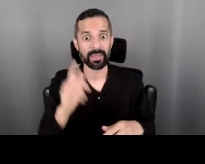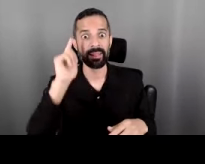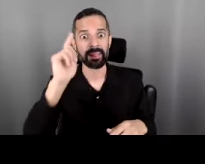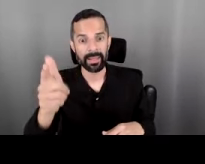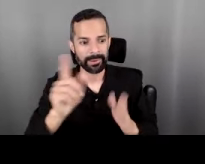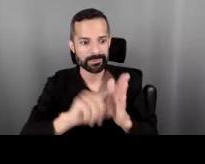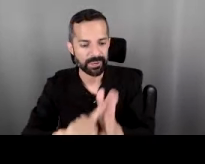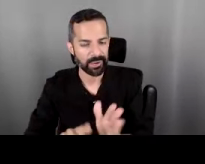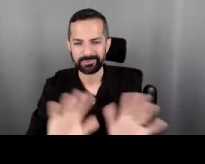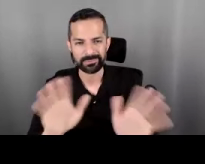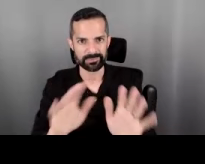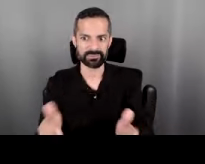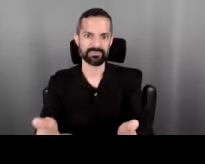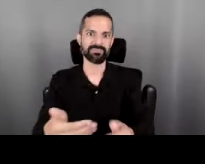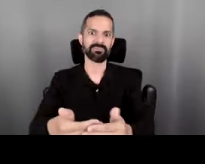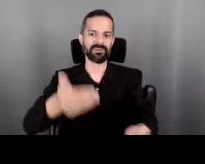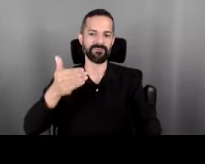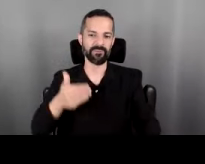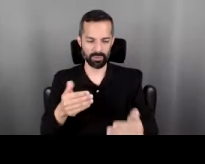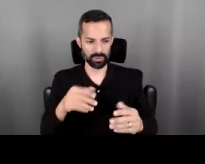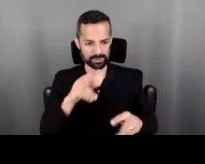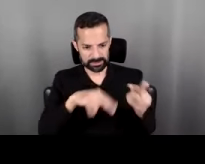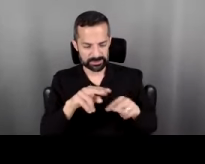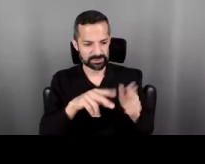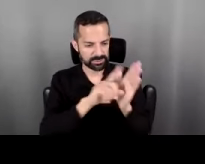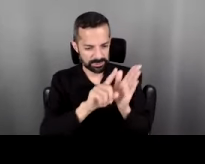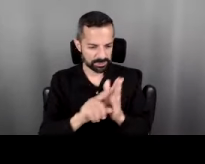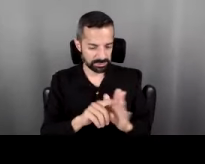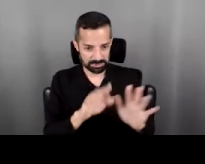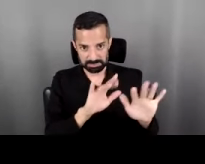so that the committee can have full faith and confidence